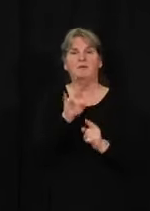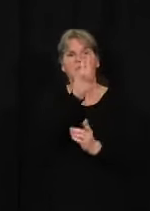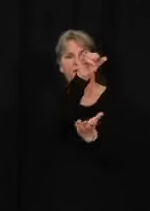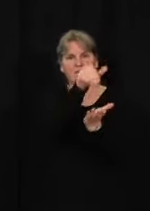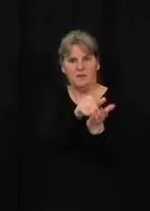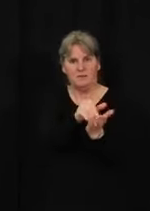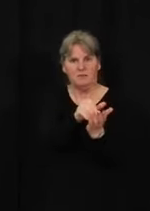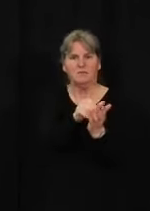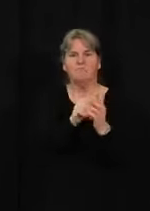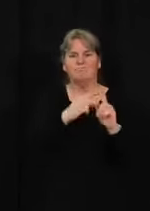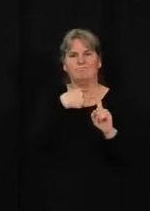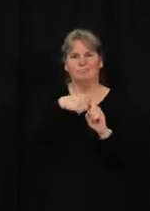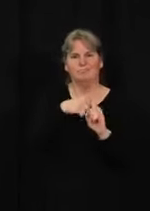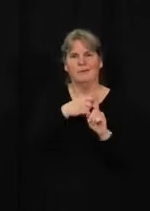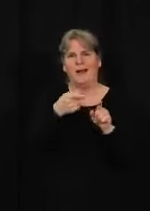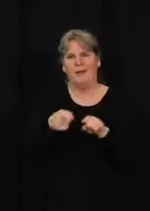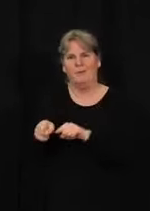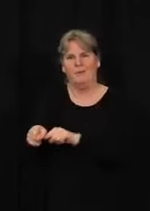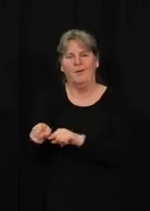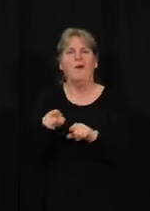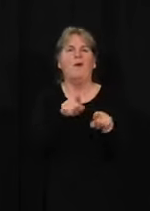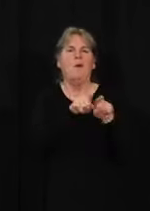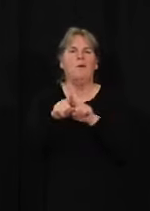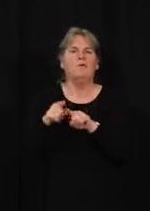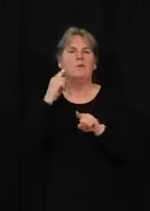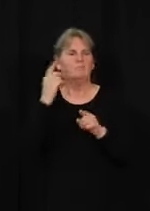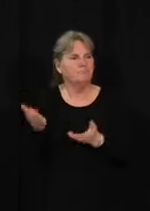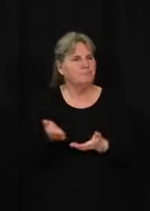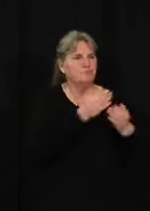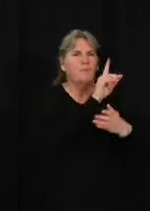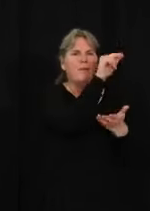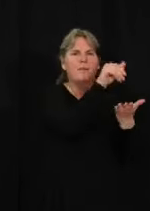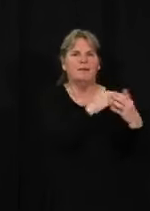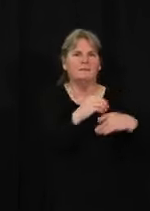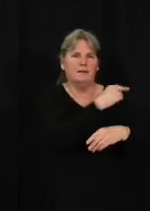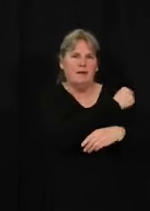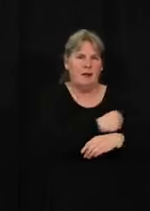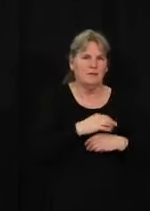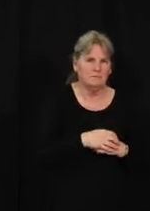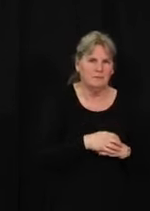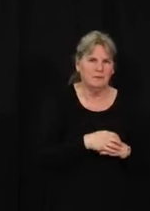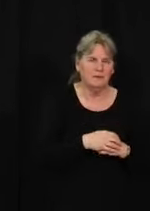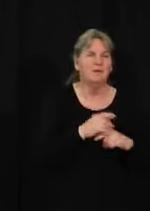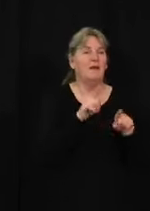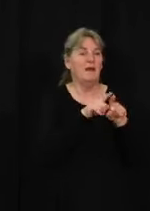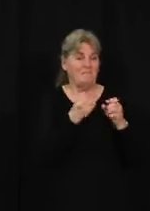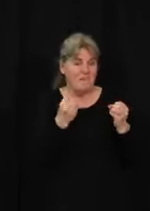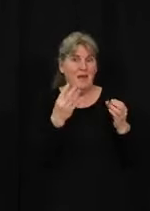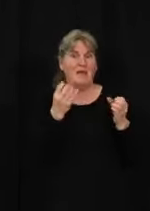hospitalization. All from one importation of several people infected at the same time.